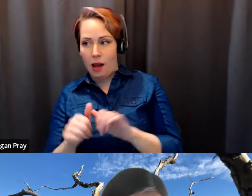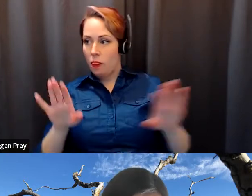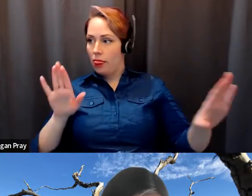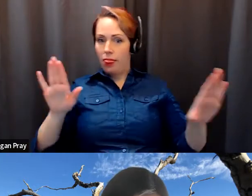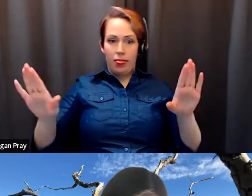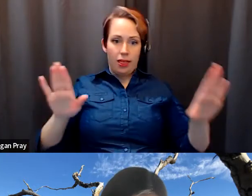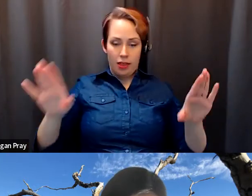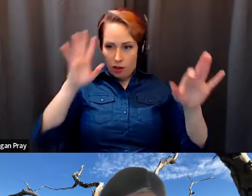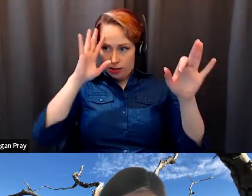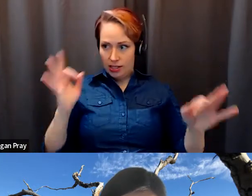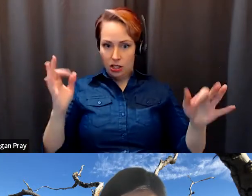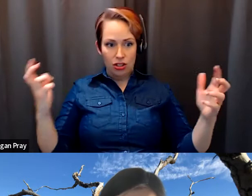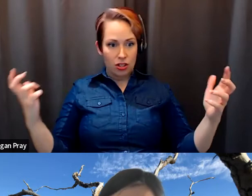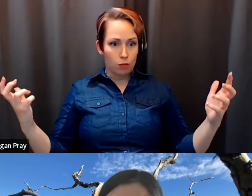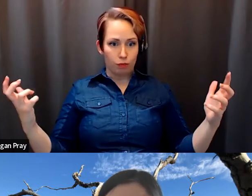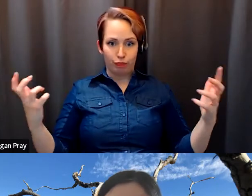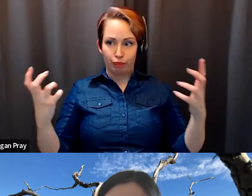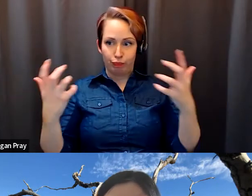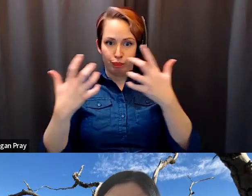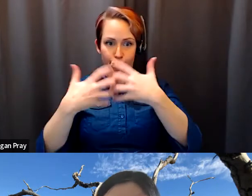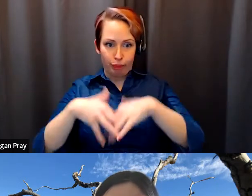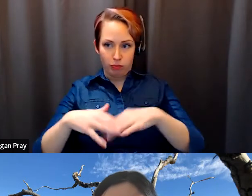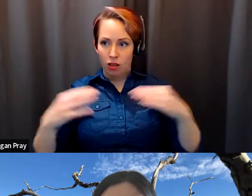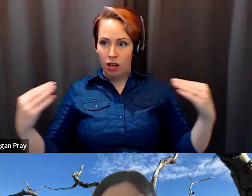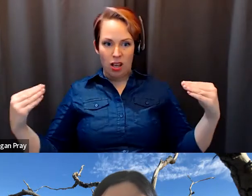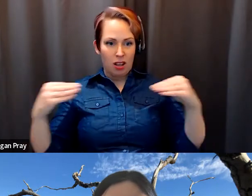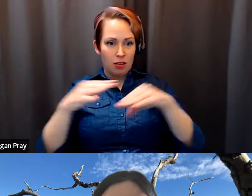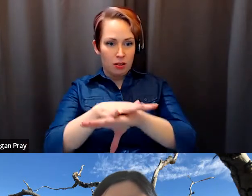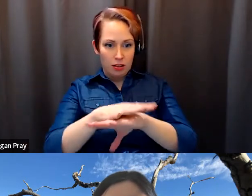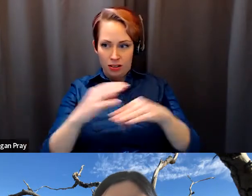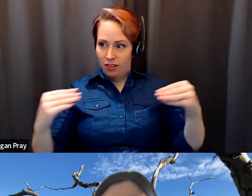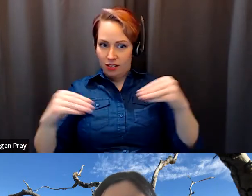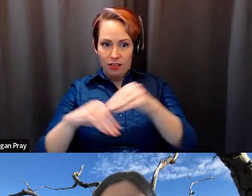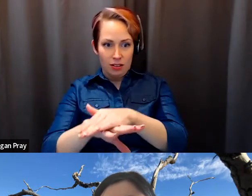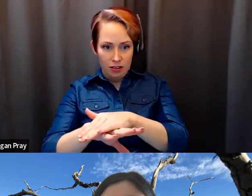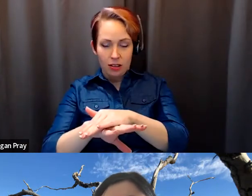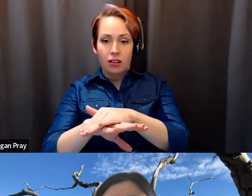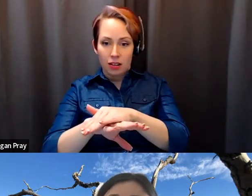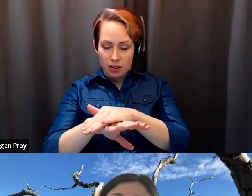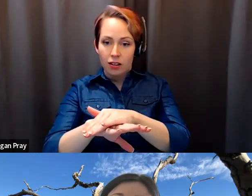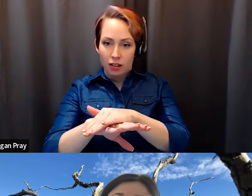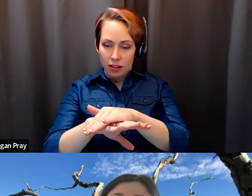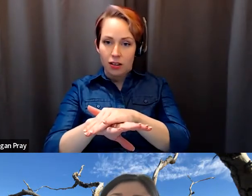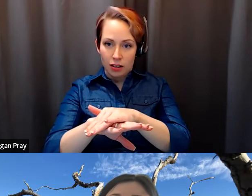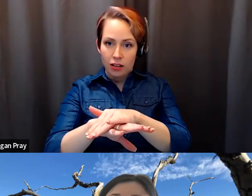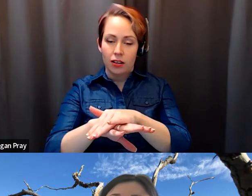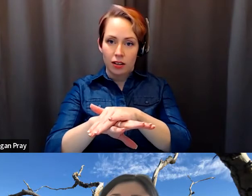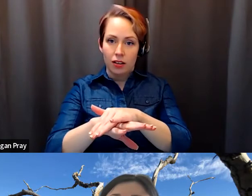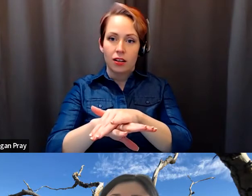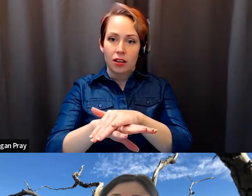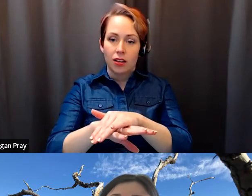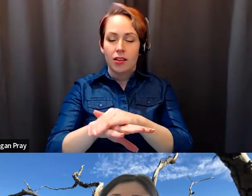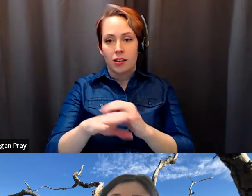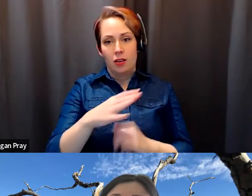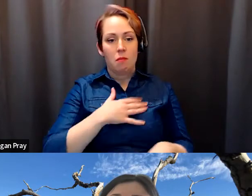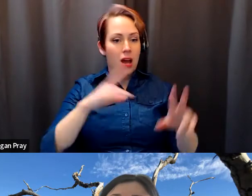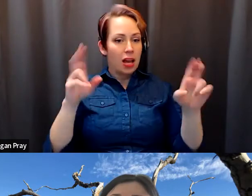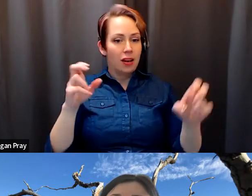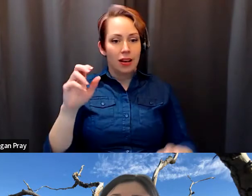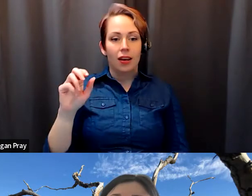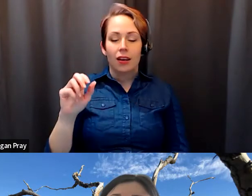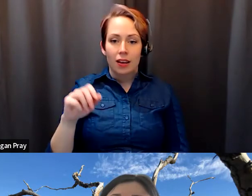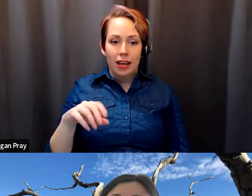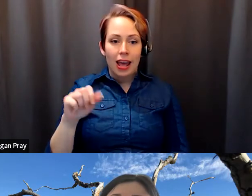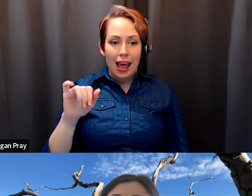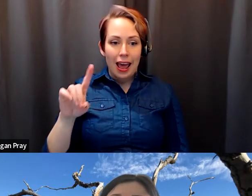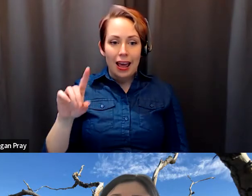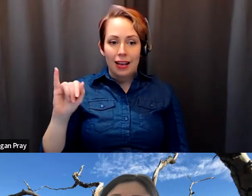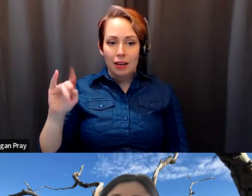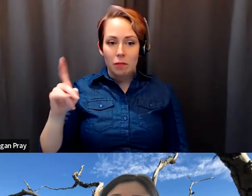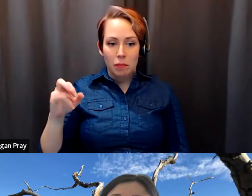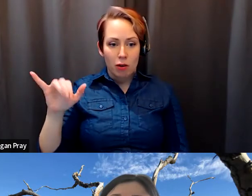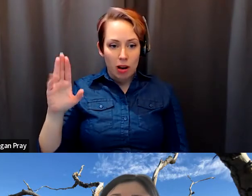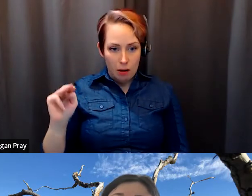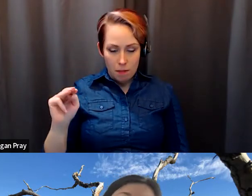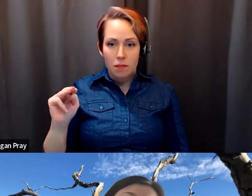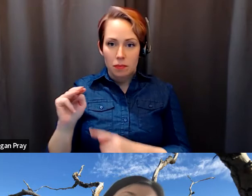Salvador Santino Regilme: is really I would see a mutually constituent of cooperation of the key elites are the key stakeholders, both in day in the Center of the imperium but also in the periphery.